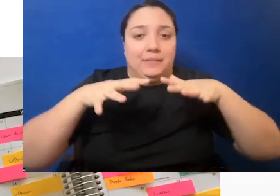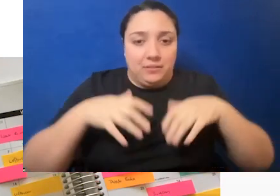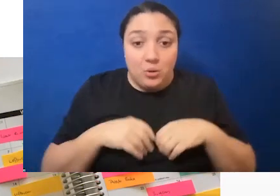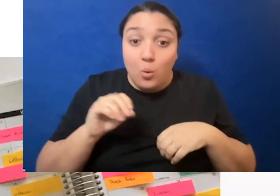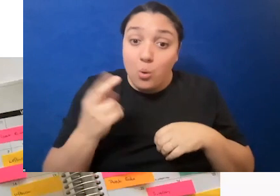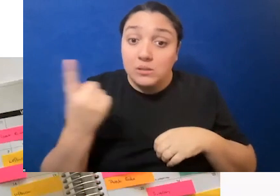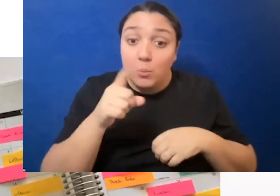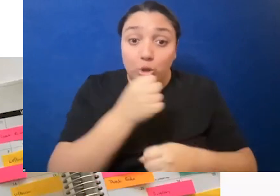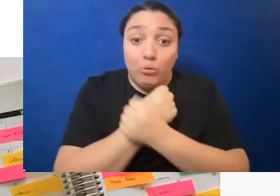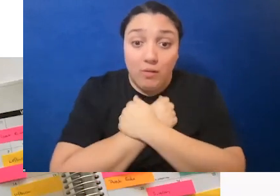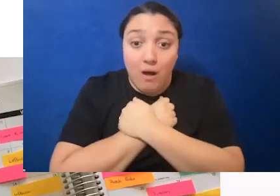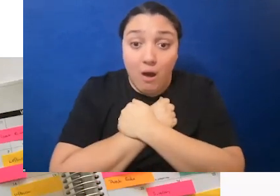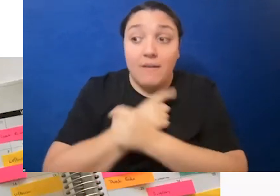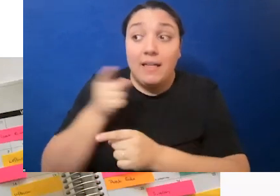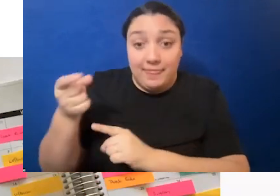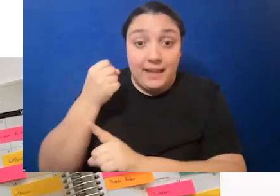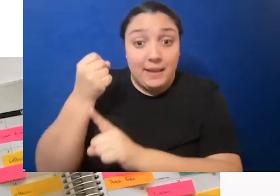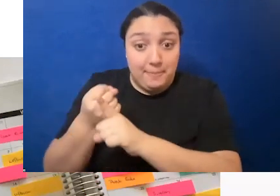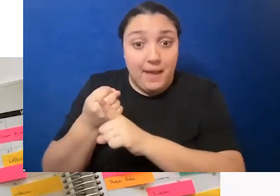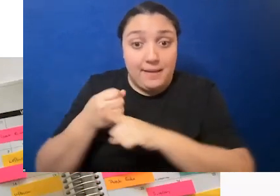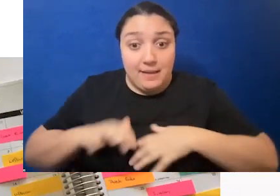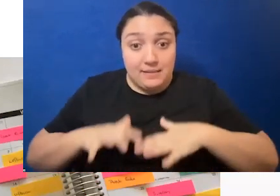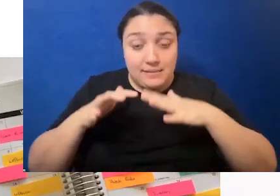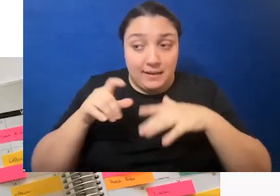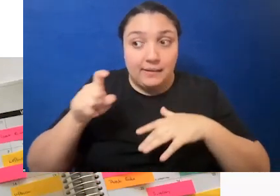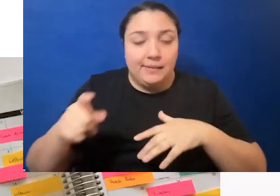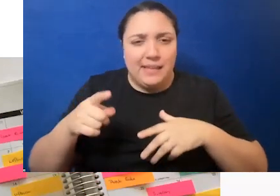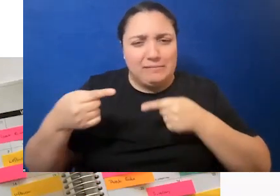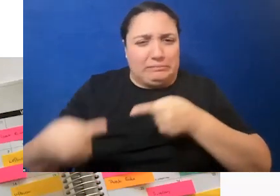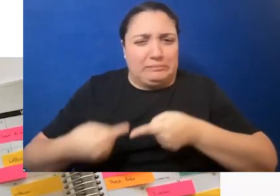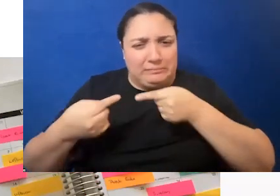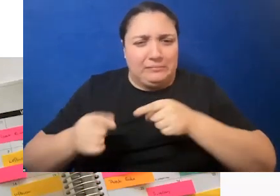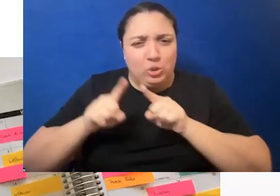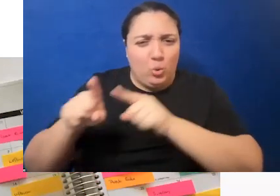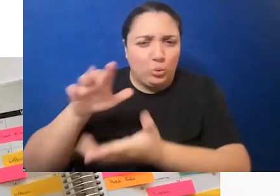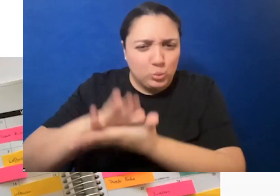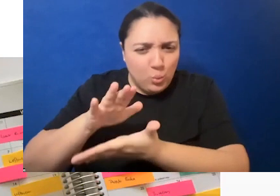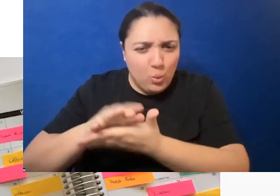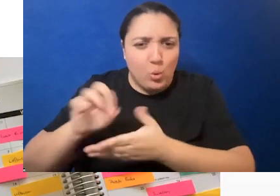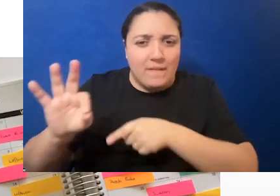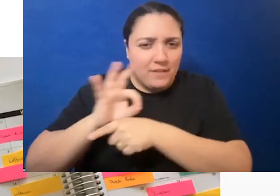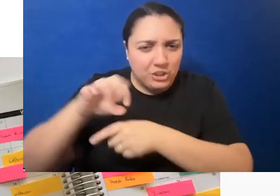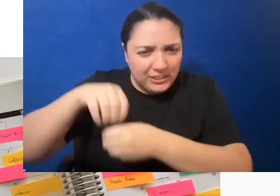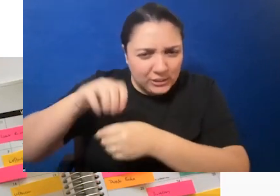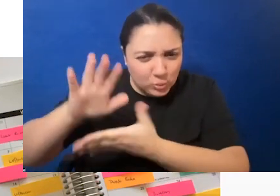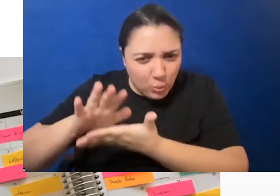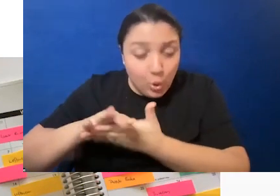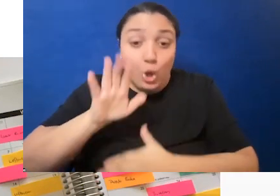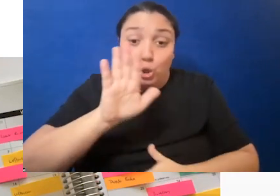LOVE IS IMPACTED BY ANXIETY AND HAVING A HARD TIME GETTING TO SCHOOL AND FUNCTIONING IN SCHOOL